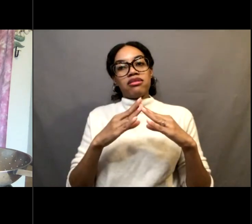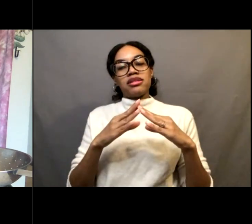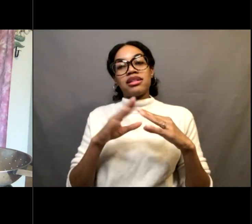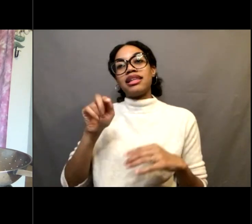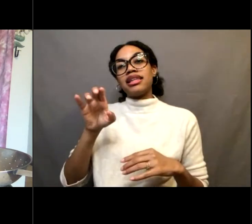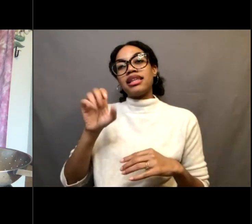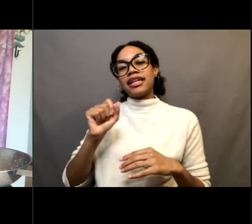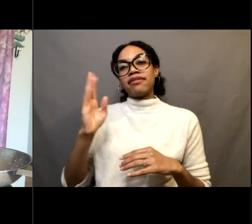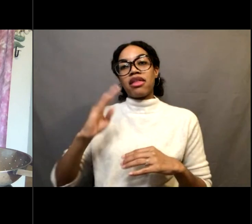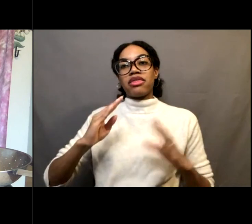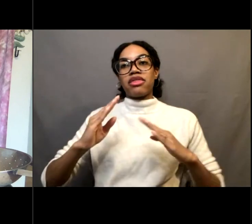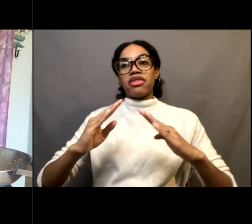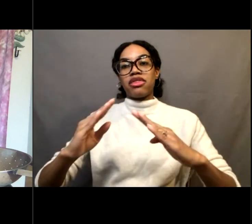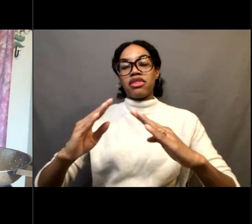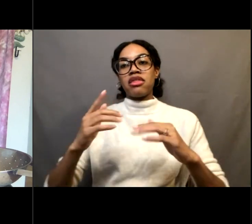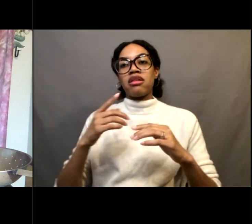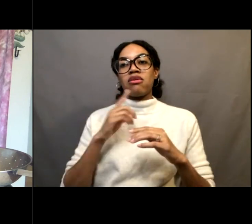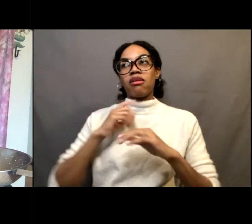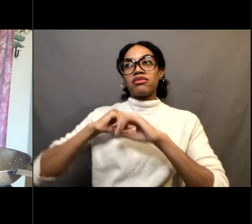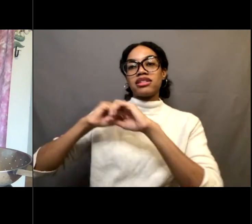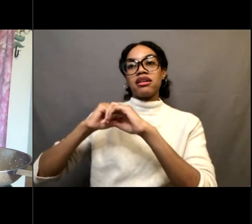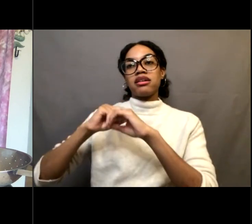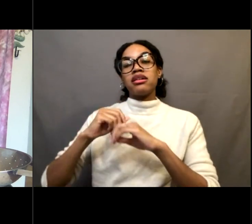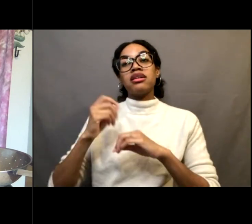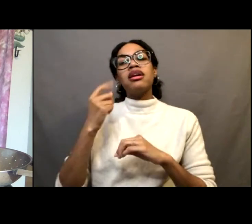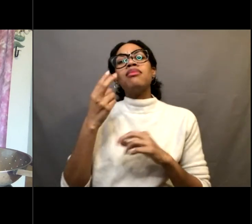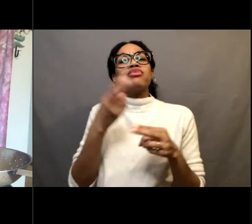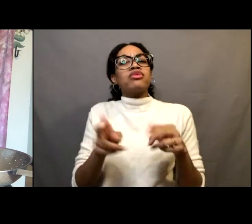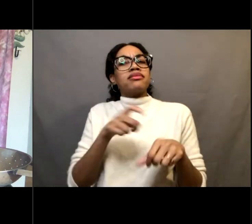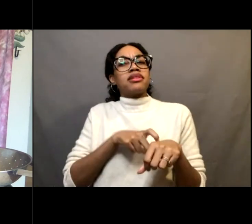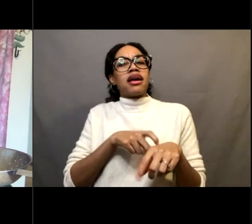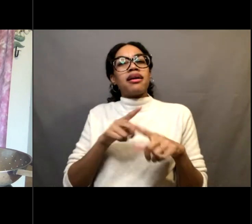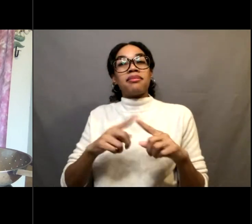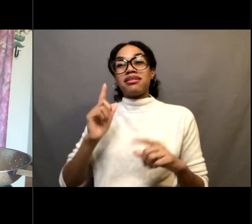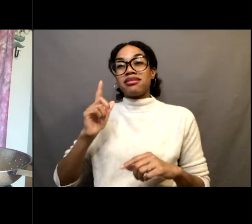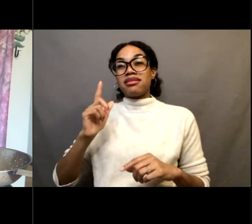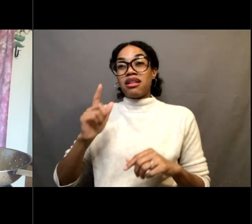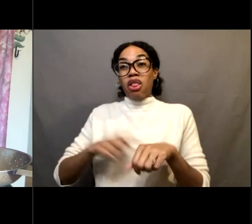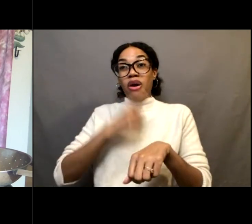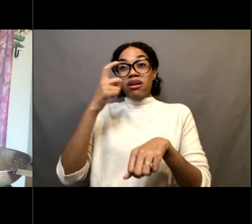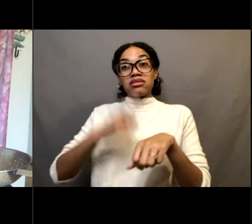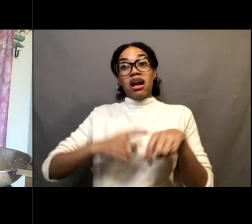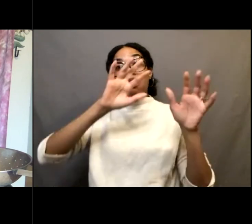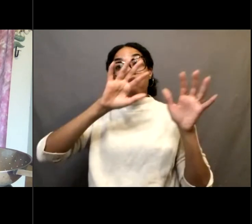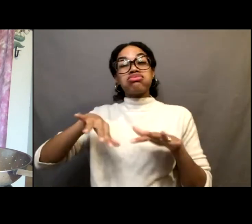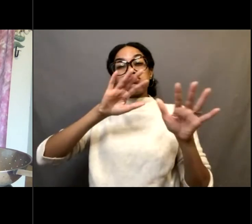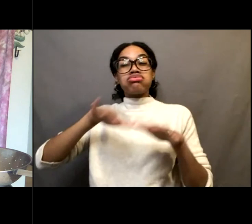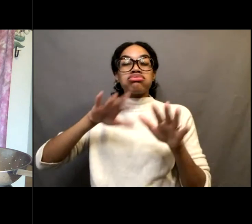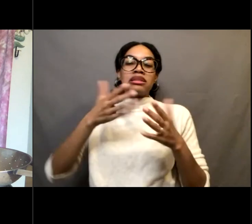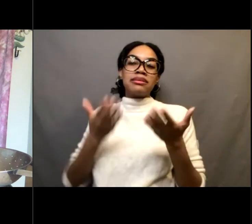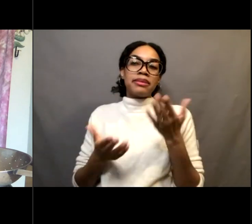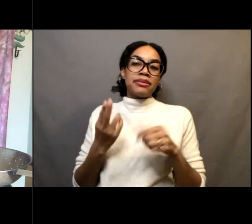but maybe for the longterm, some other material and like I said, we have our house has a roof